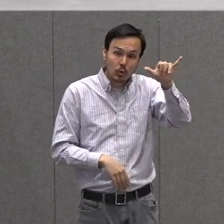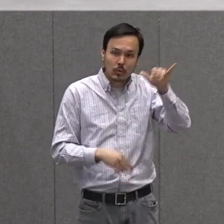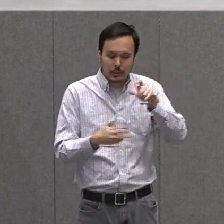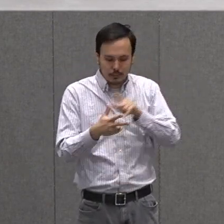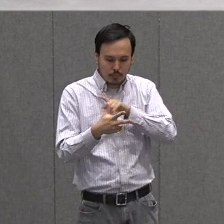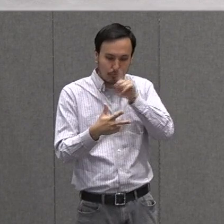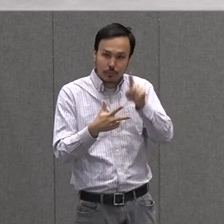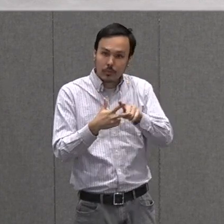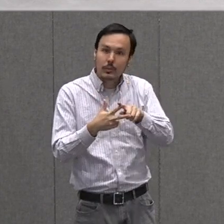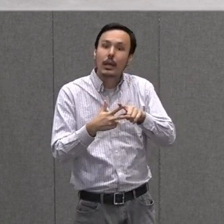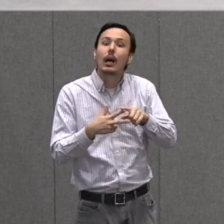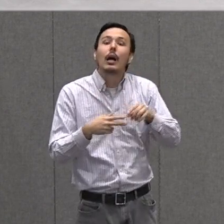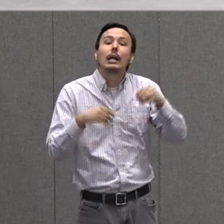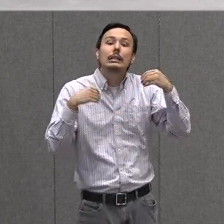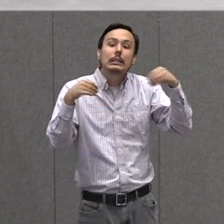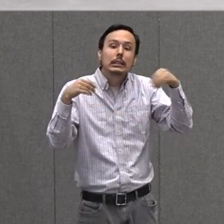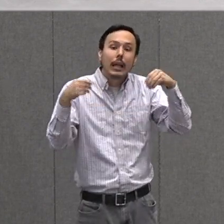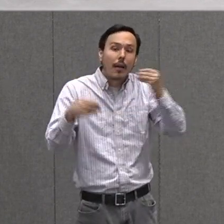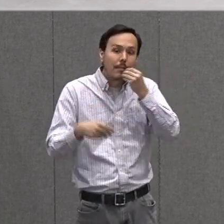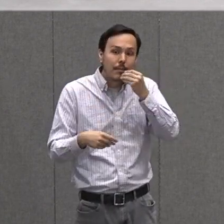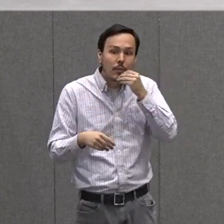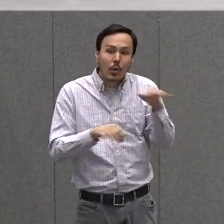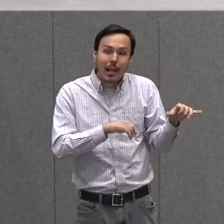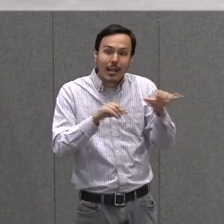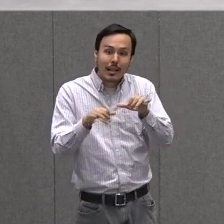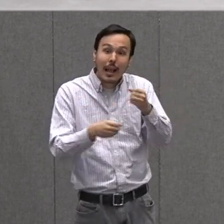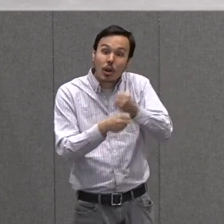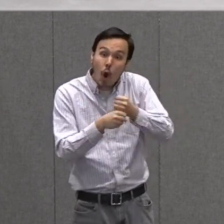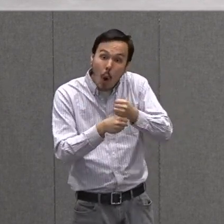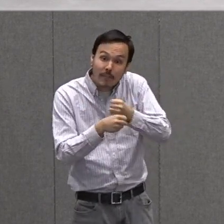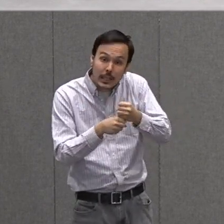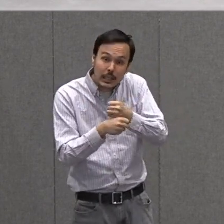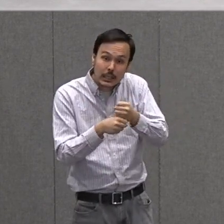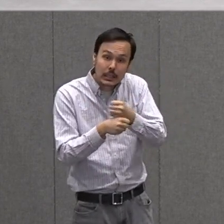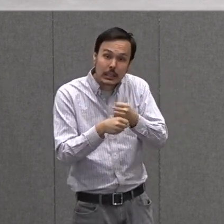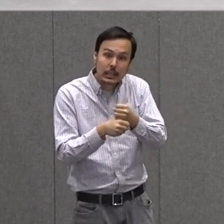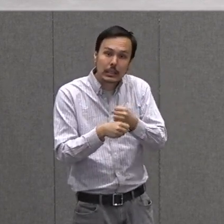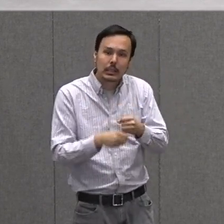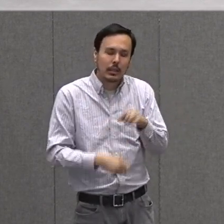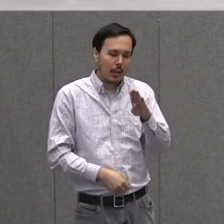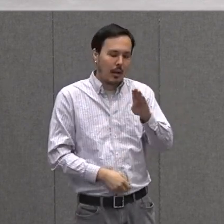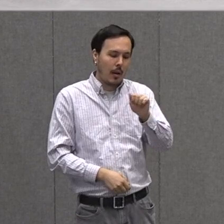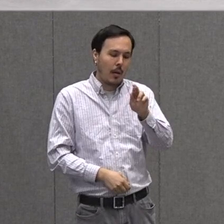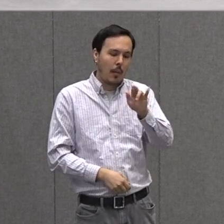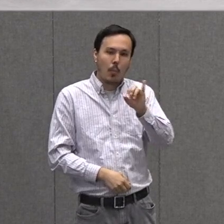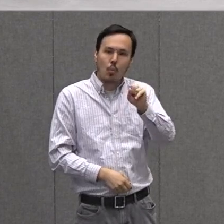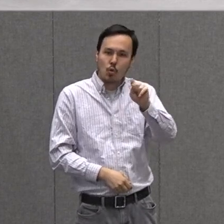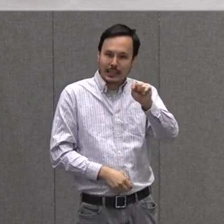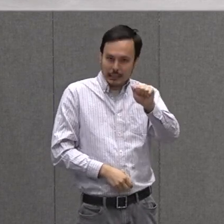like this one as baristas. We have people that work as chefs in restaurants